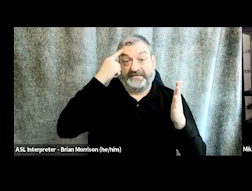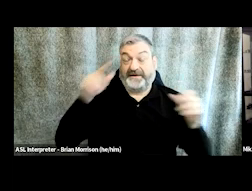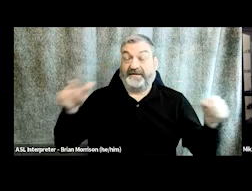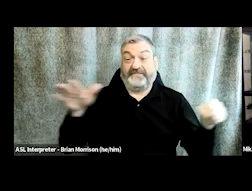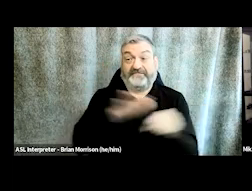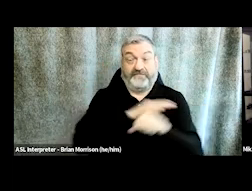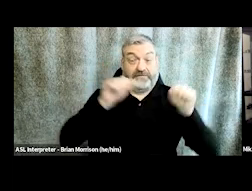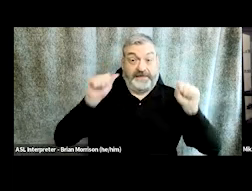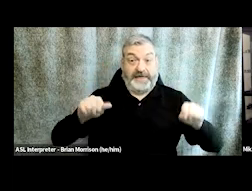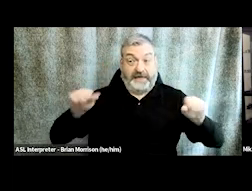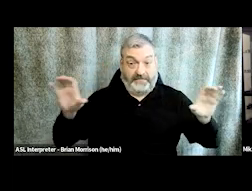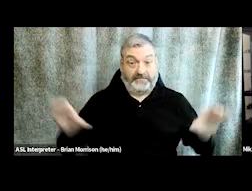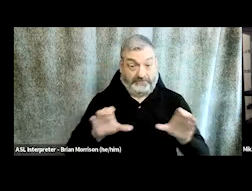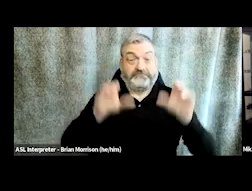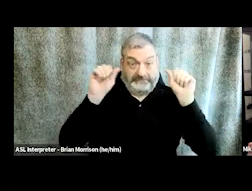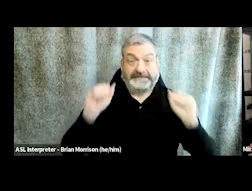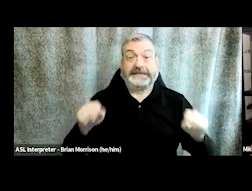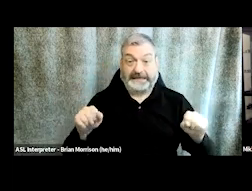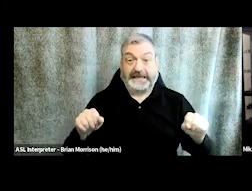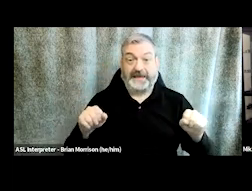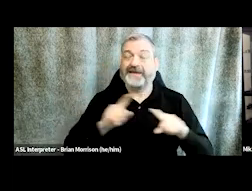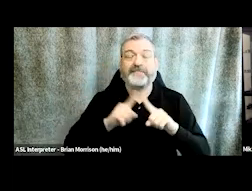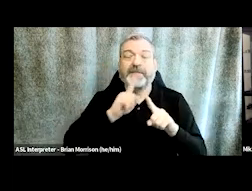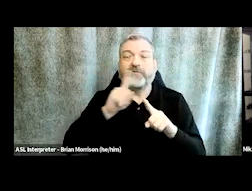Oftentimes it's on a scale where you could